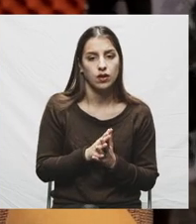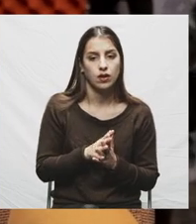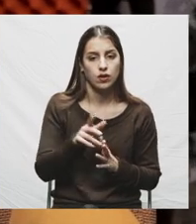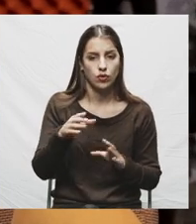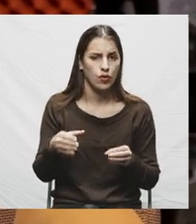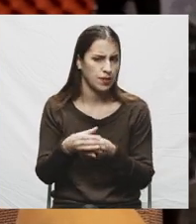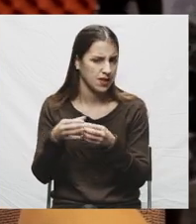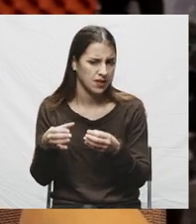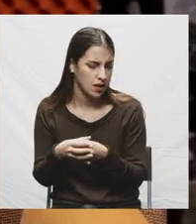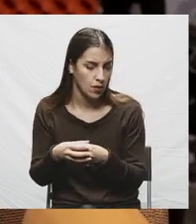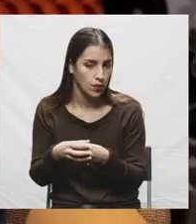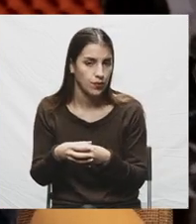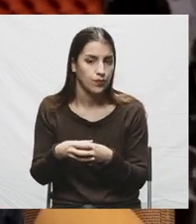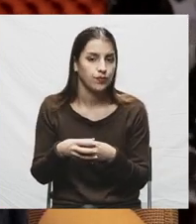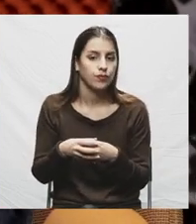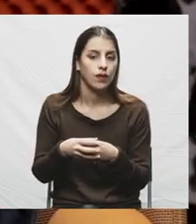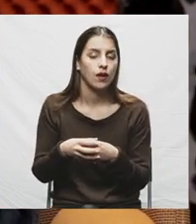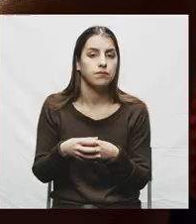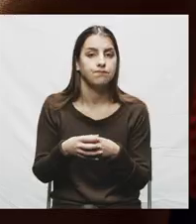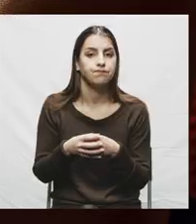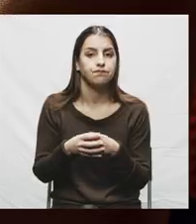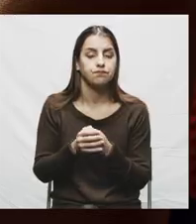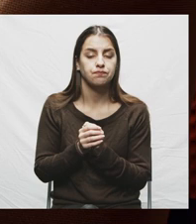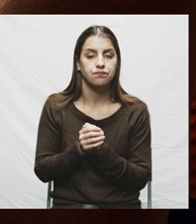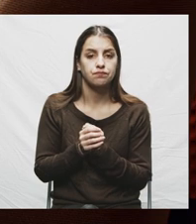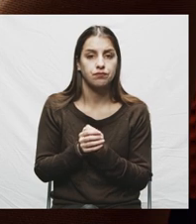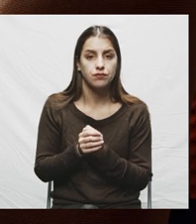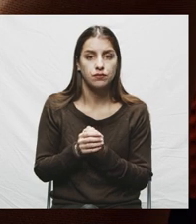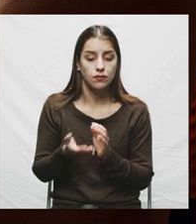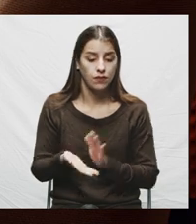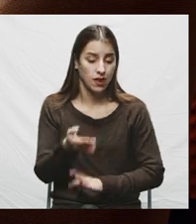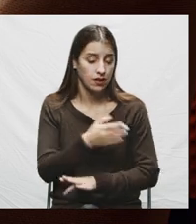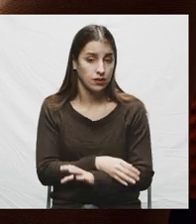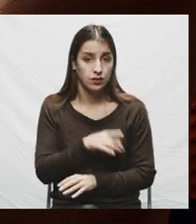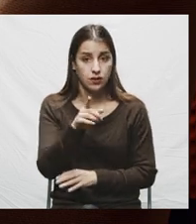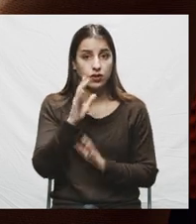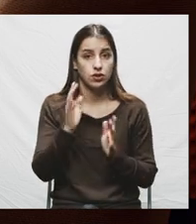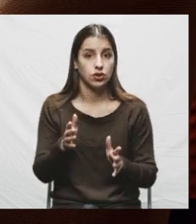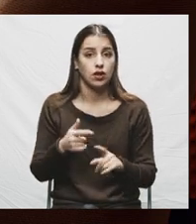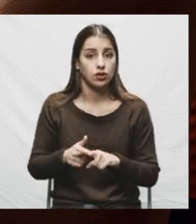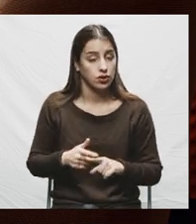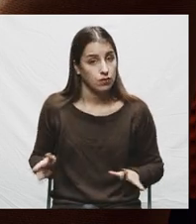Yes, yes. It was IA. — It was the Comissão, or the beginning of it. Well. Even before, he was encouraging me